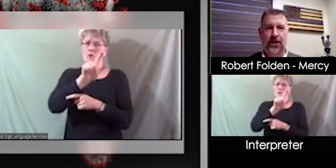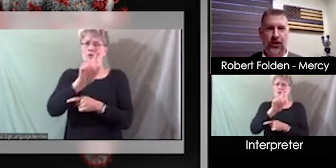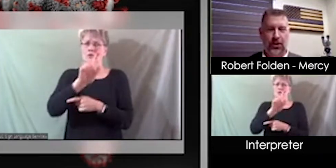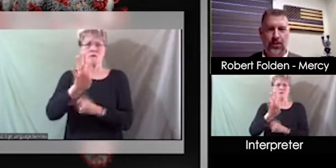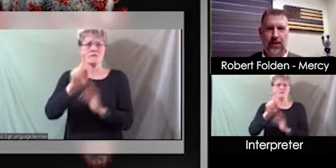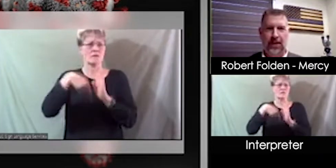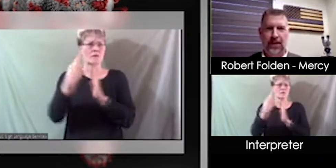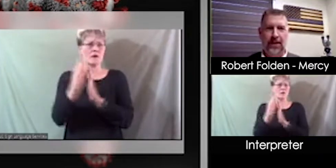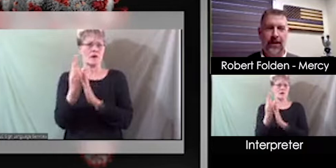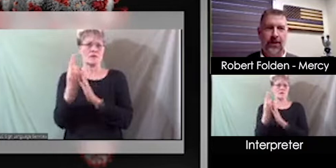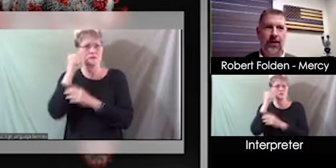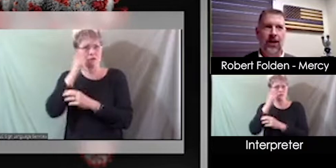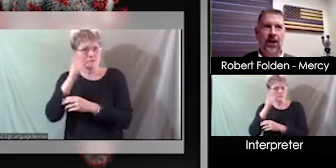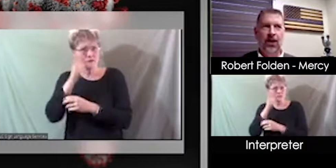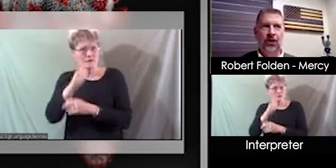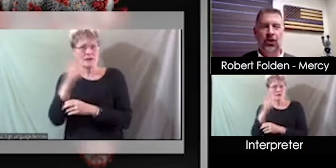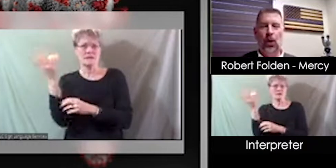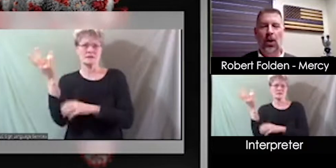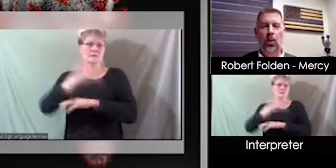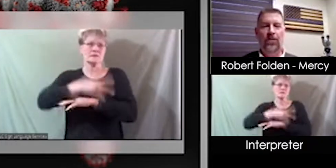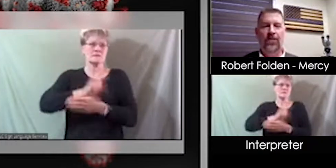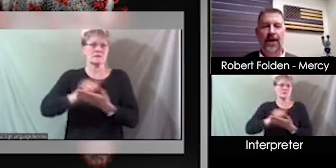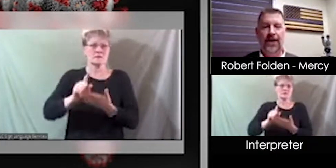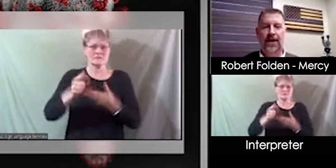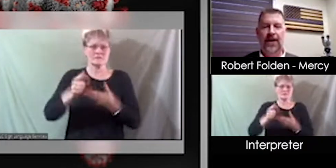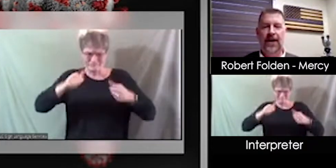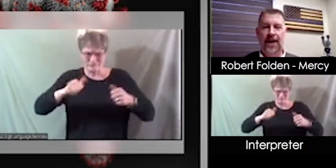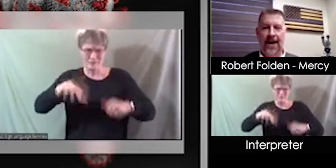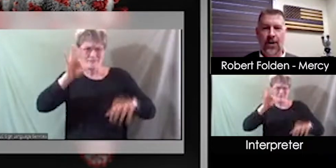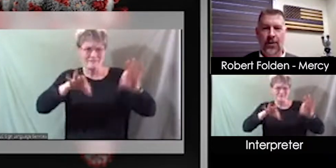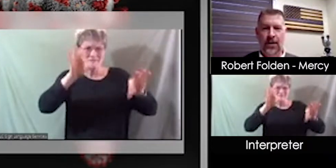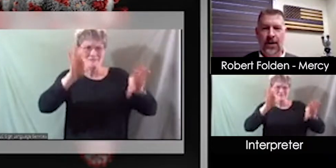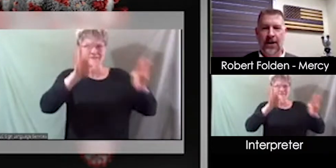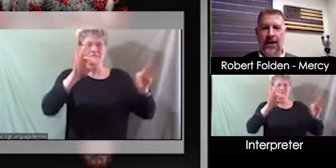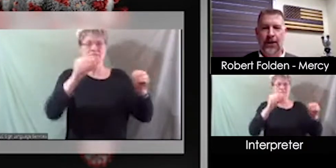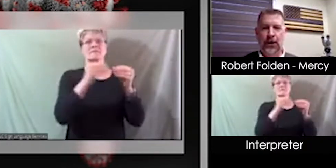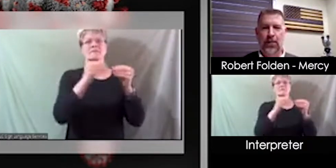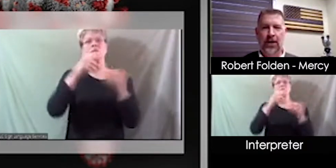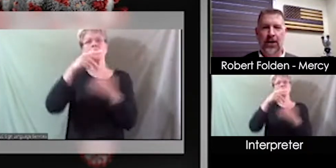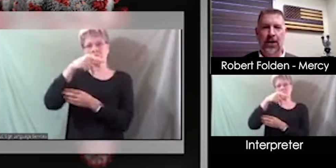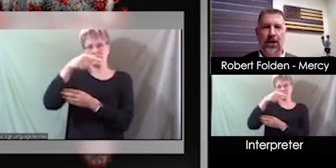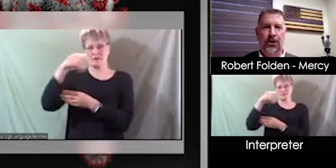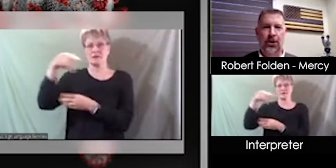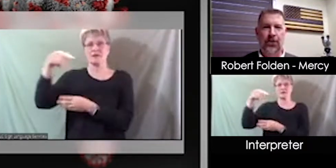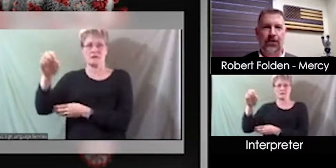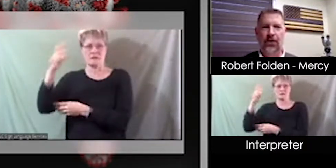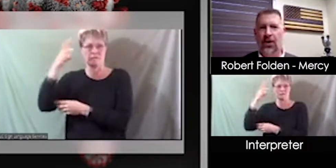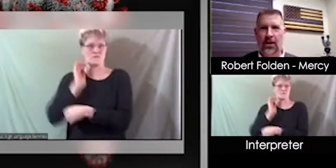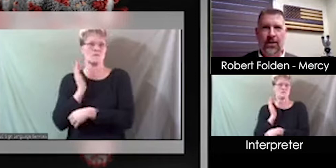additional PPE here. So while we're fine now, I think the bigger unknown for all